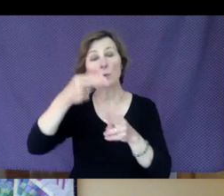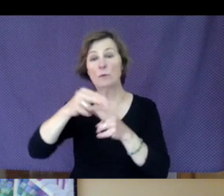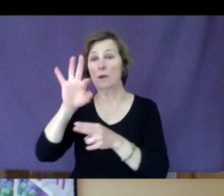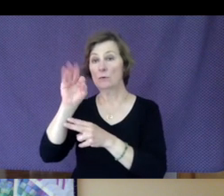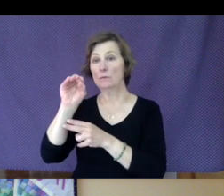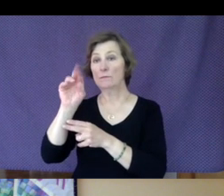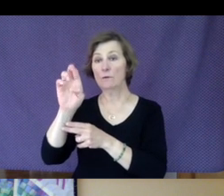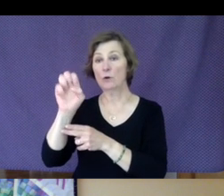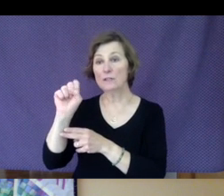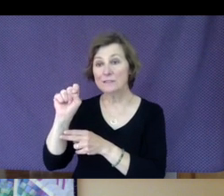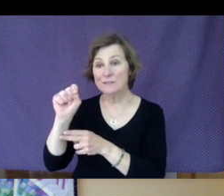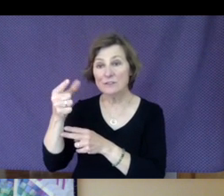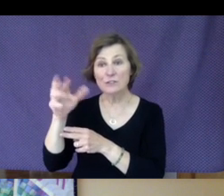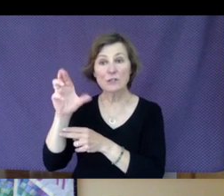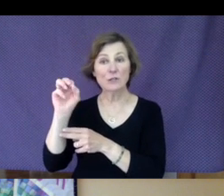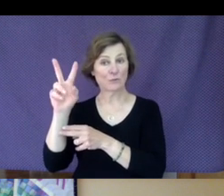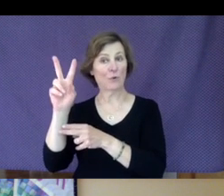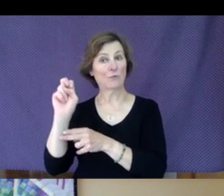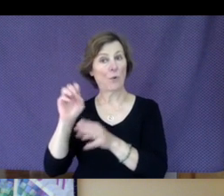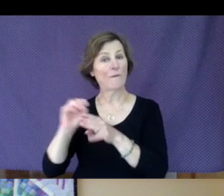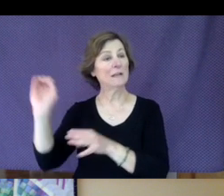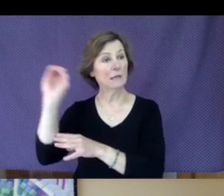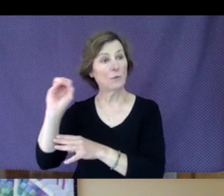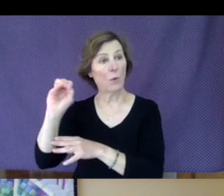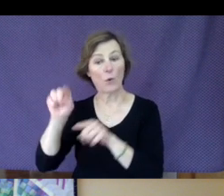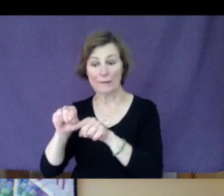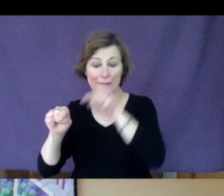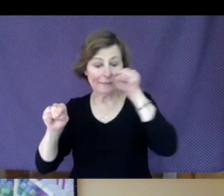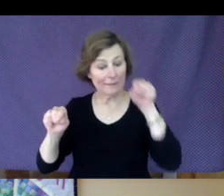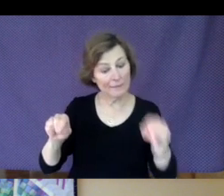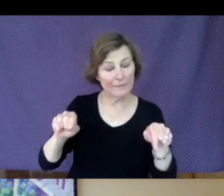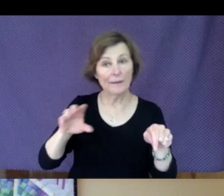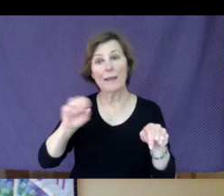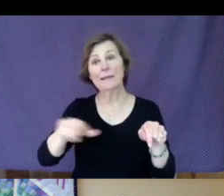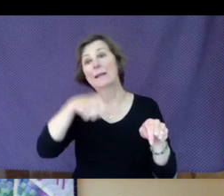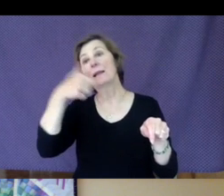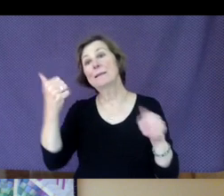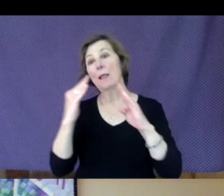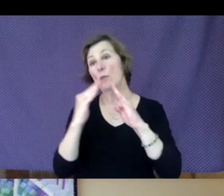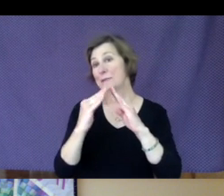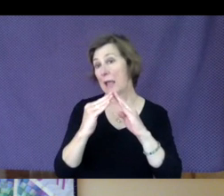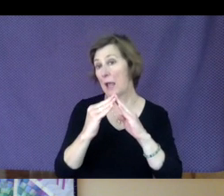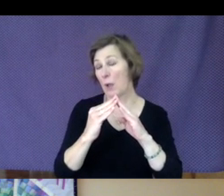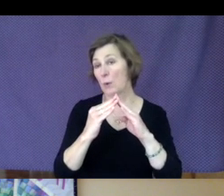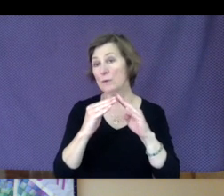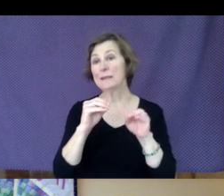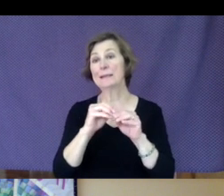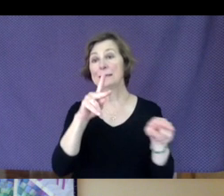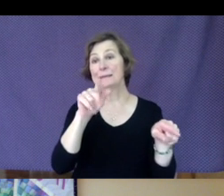And in another town called Norton in the State of Kansas was born an amazing woman named Zelah